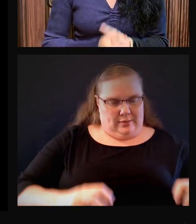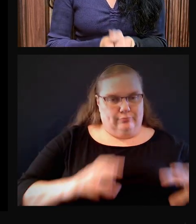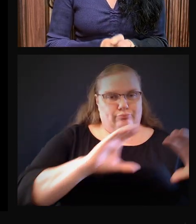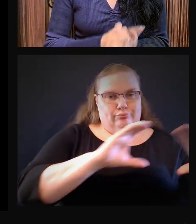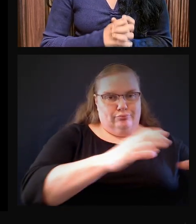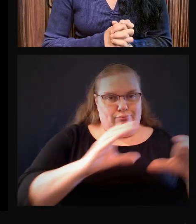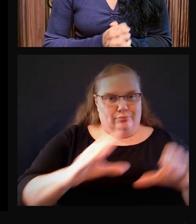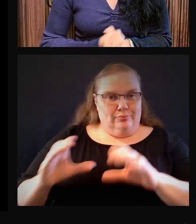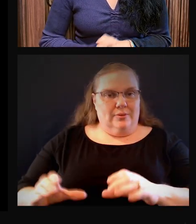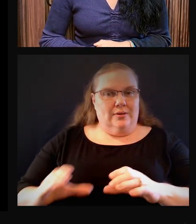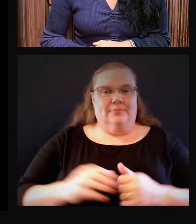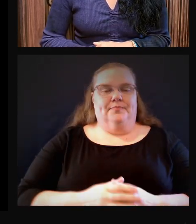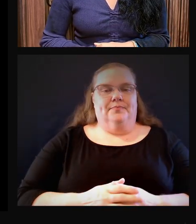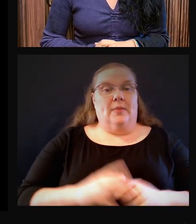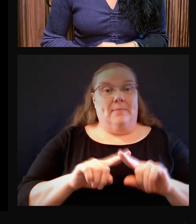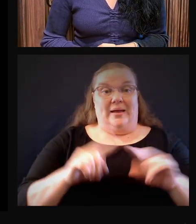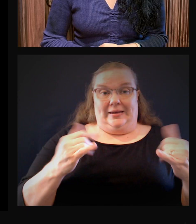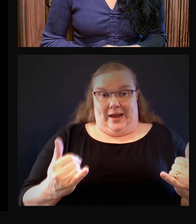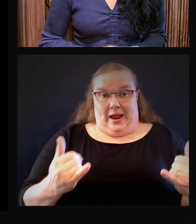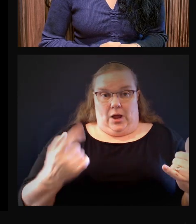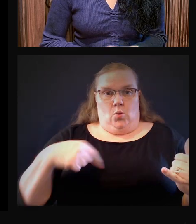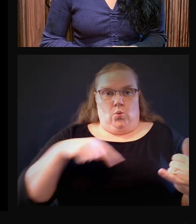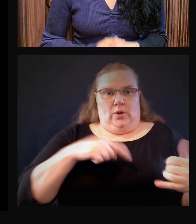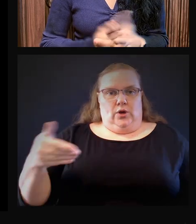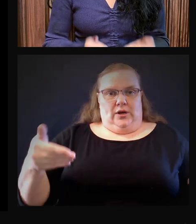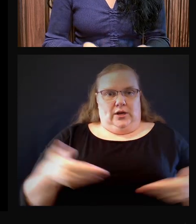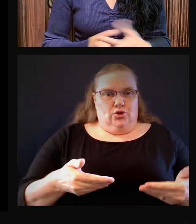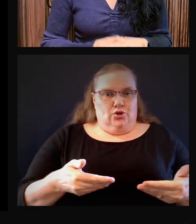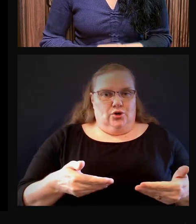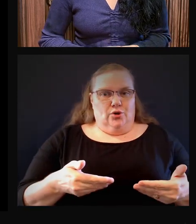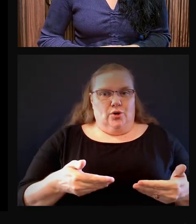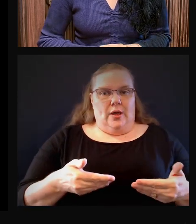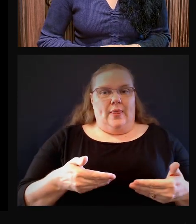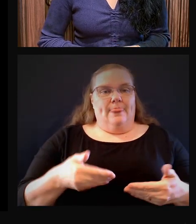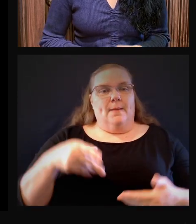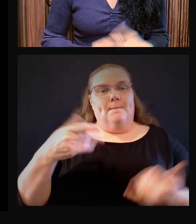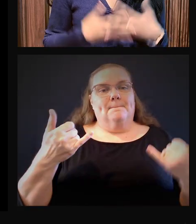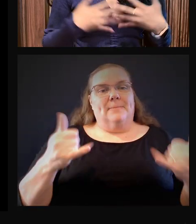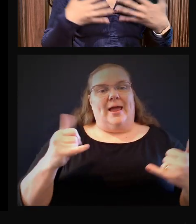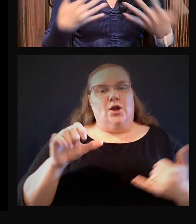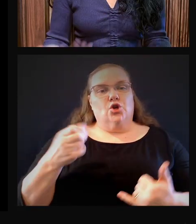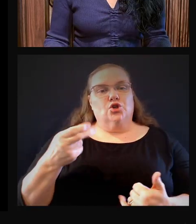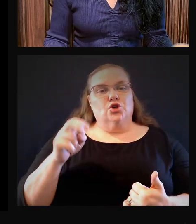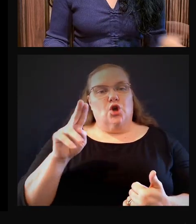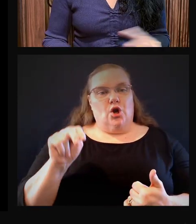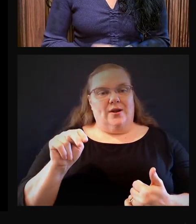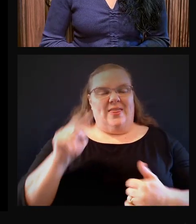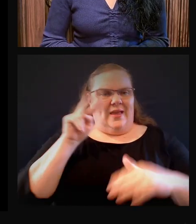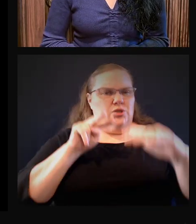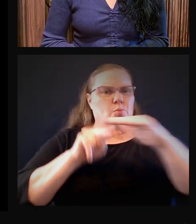But now we are introducing Player Churn, which is a predictive solution. Using Azure AI and ML,